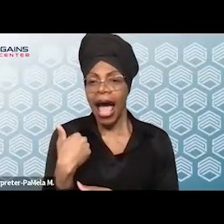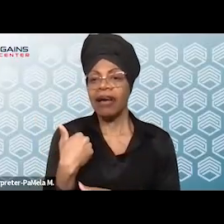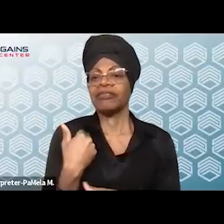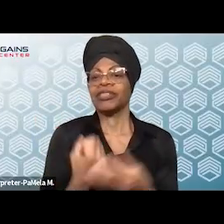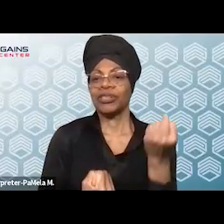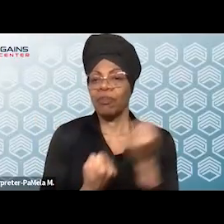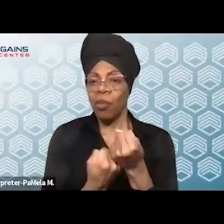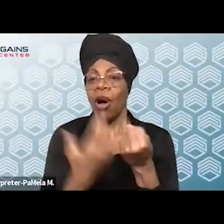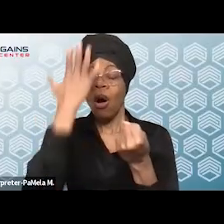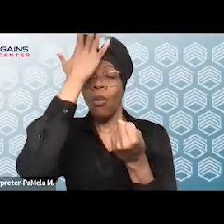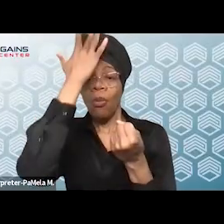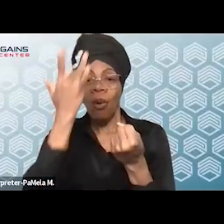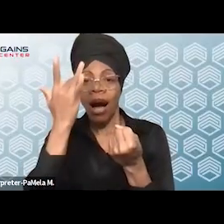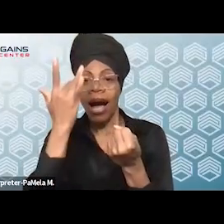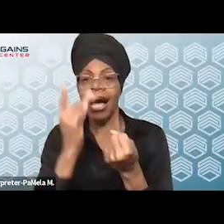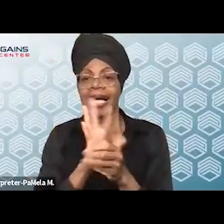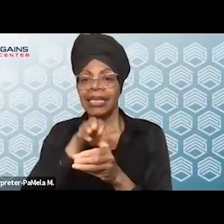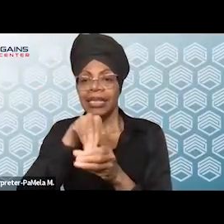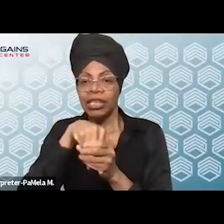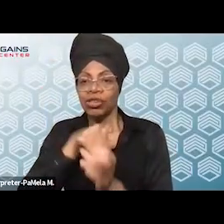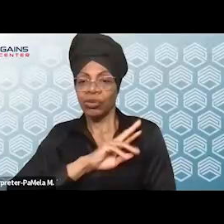because interpersonal trauma